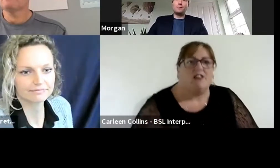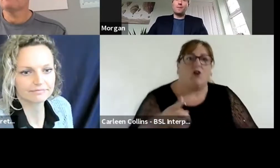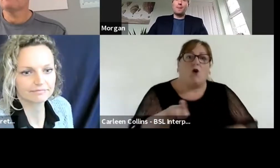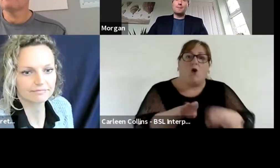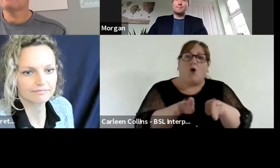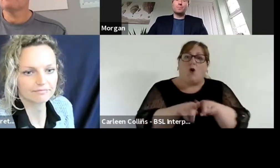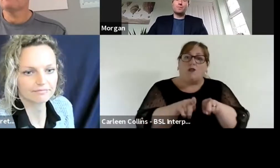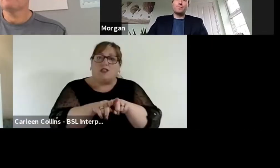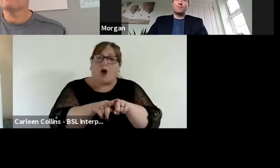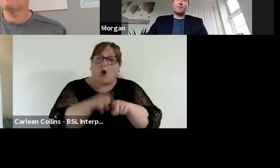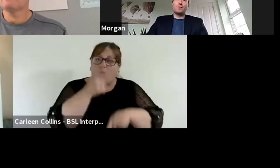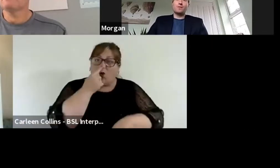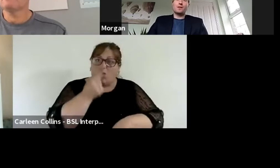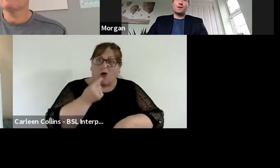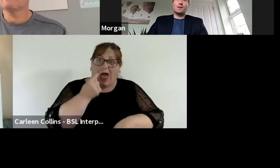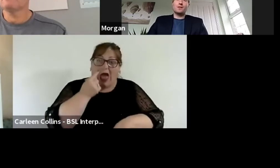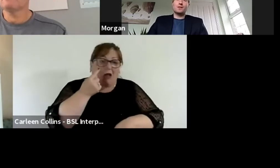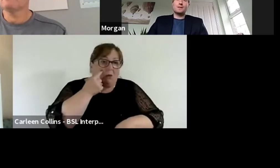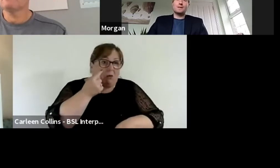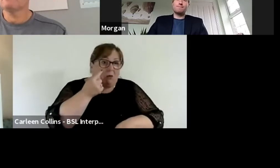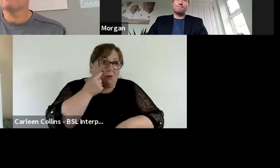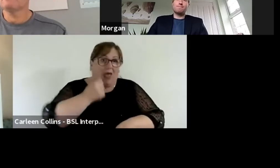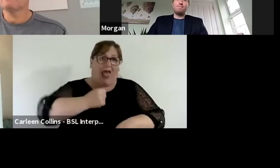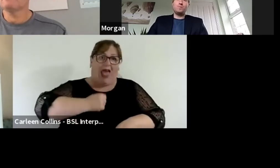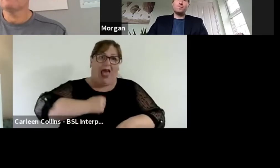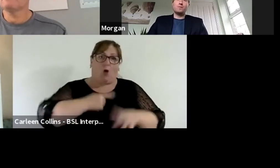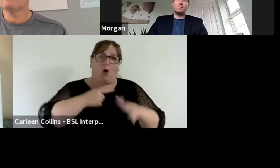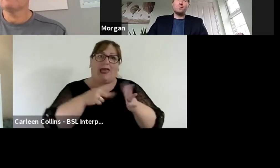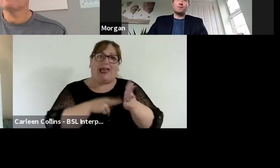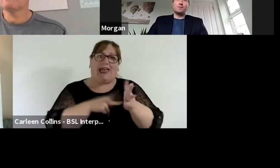Rosa.. Absolutely.